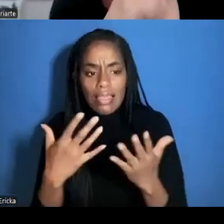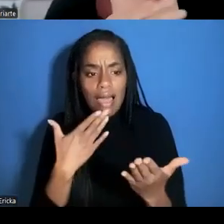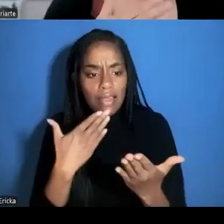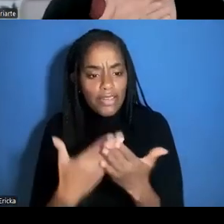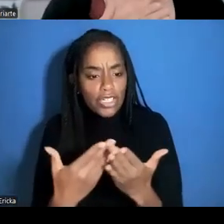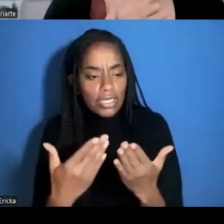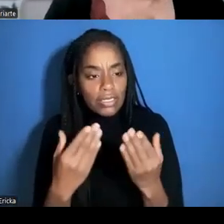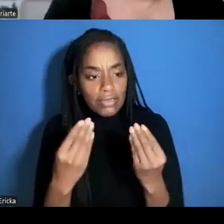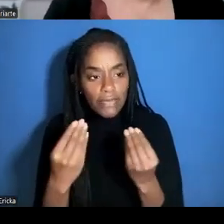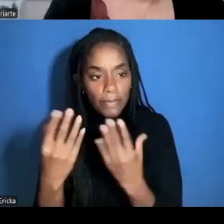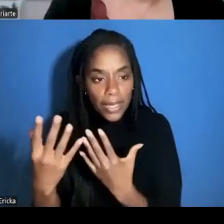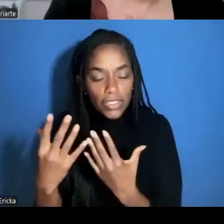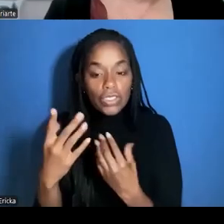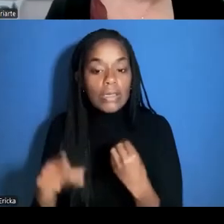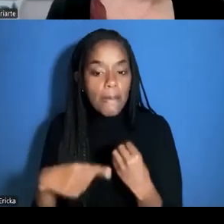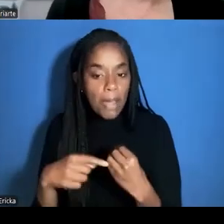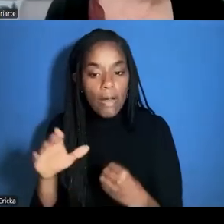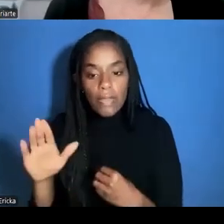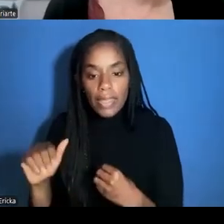Excuse me Able programs.